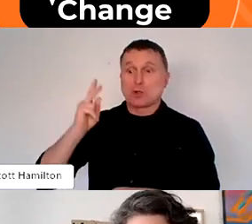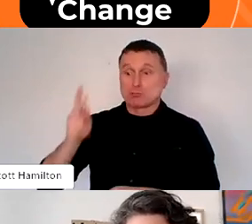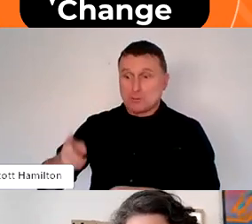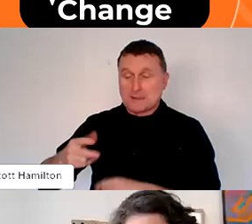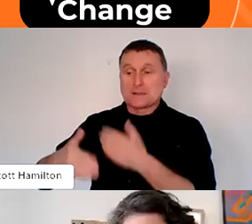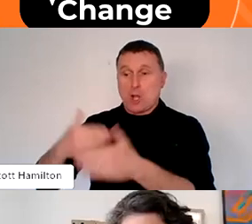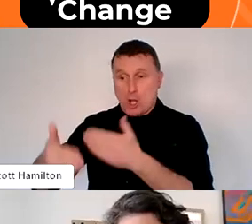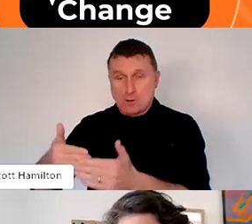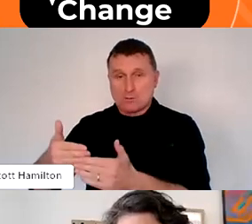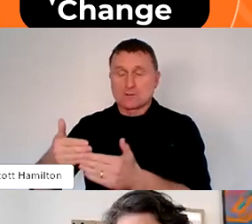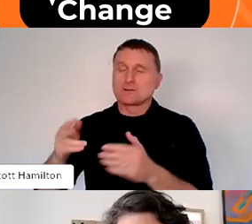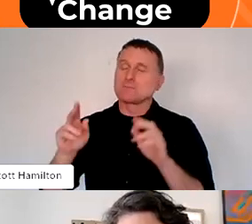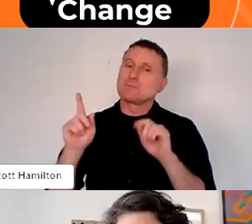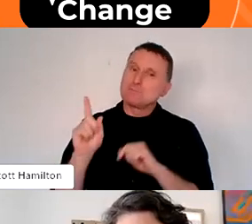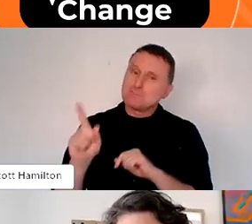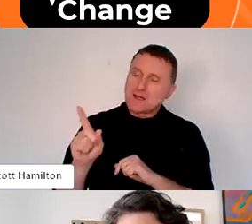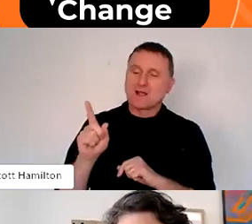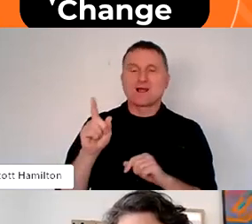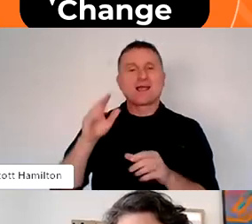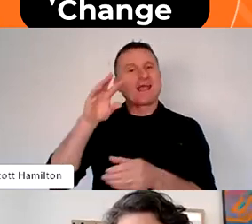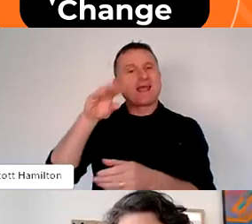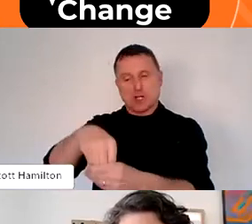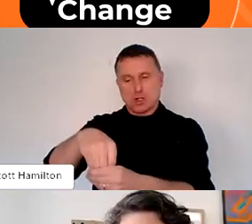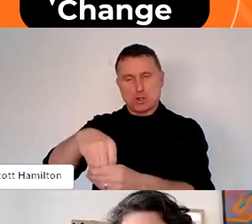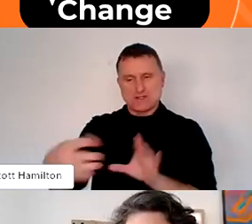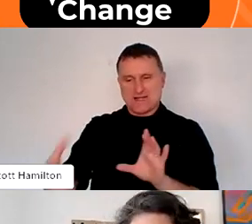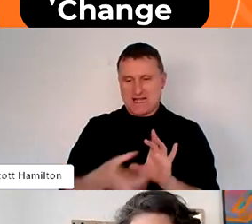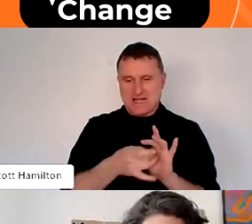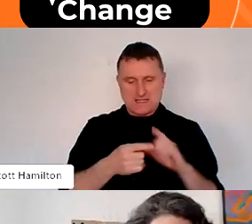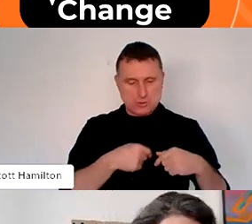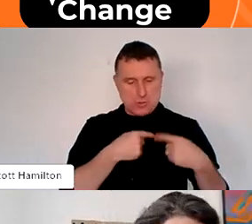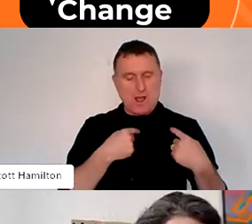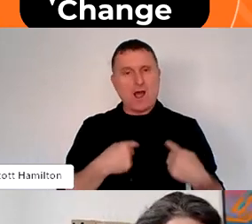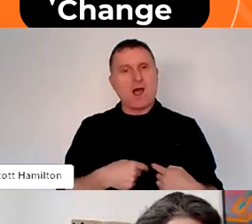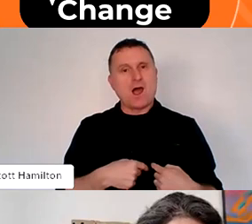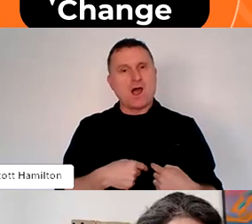to me is a matter of the heart, it's not a matter of legislation that says you will do something.